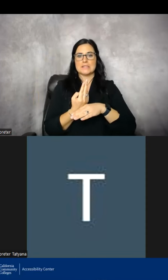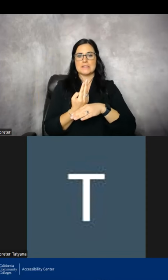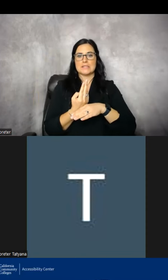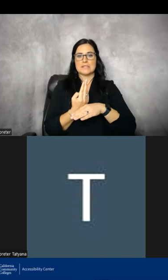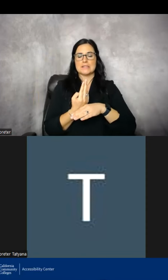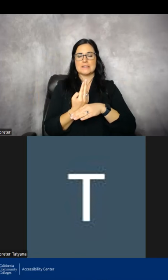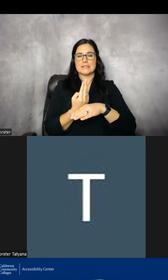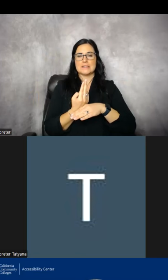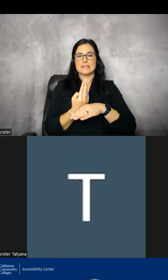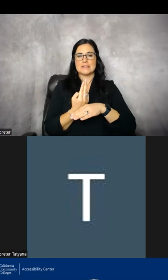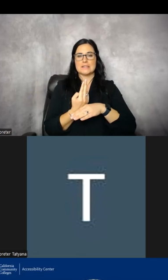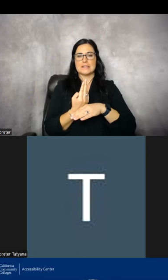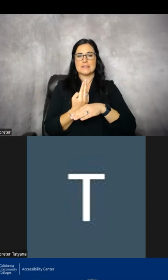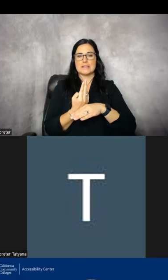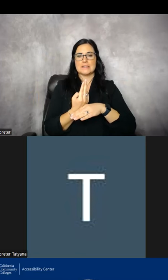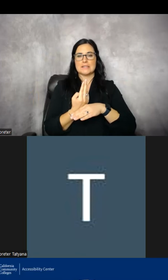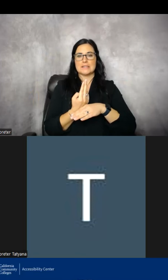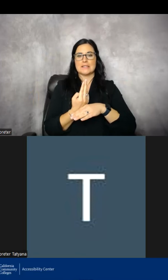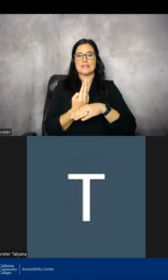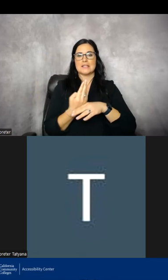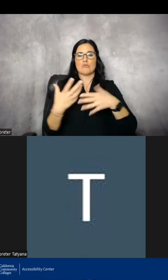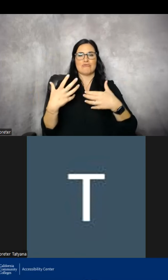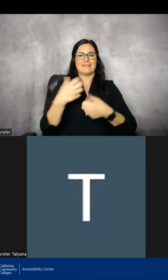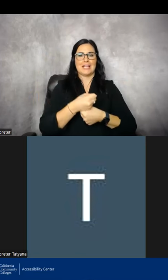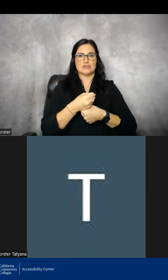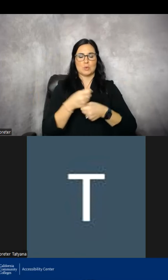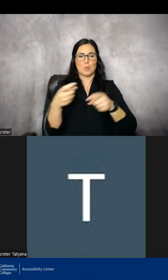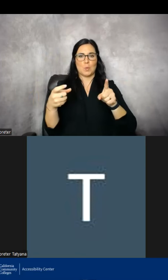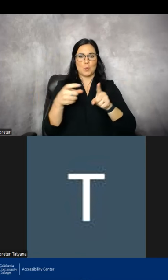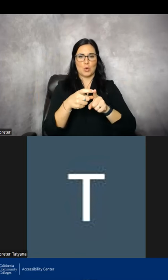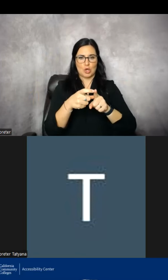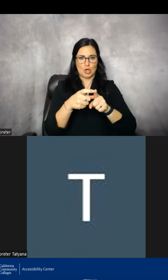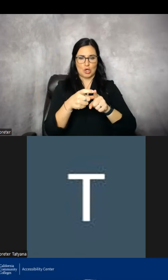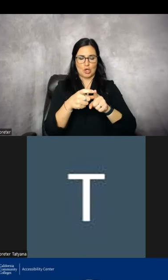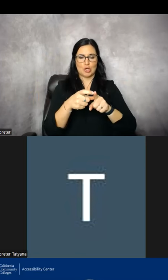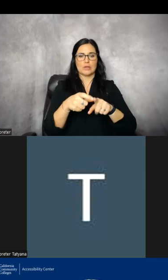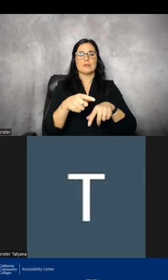some abbreviations, any uncommon words